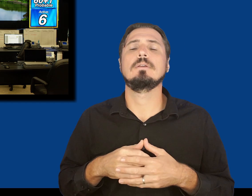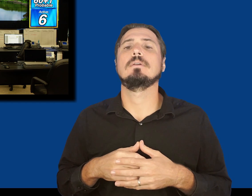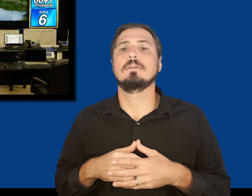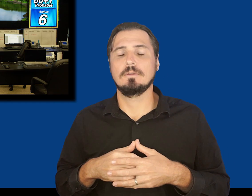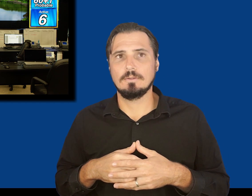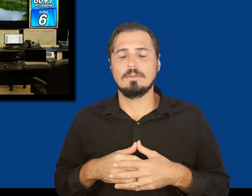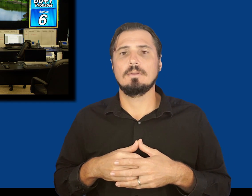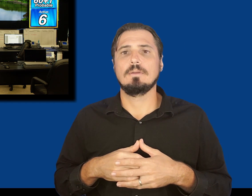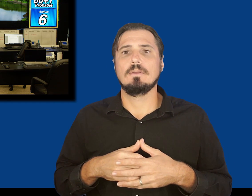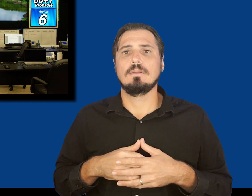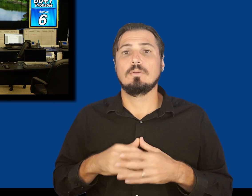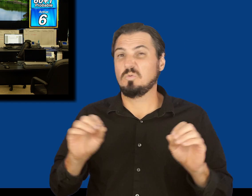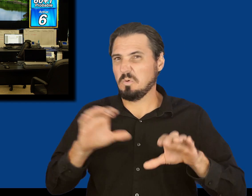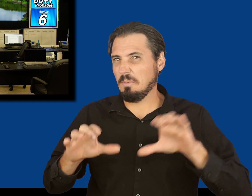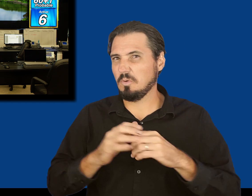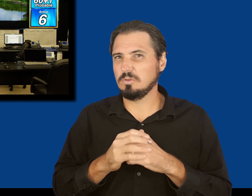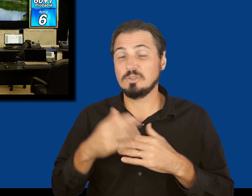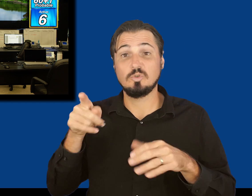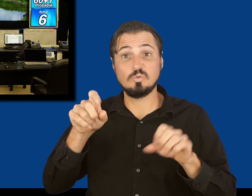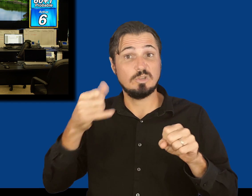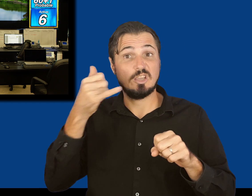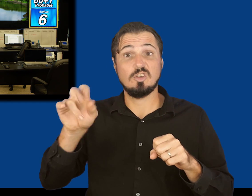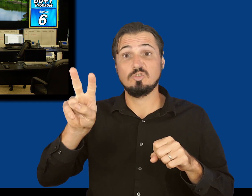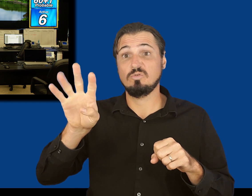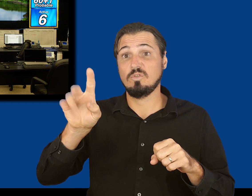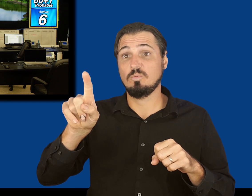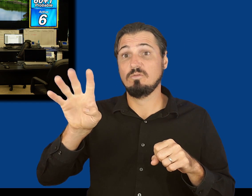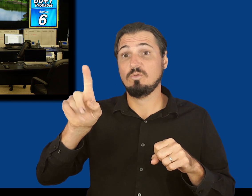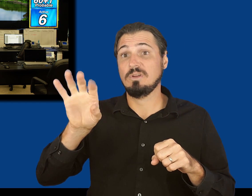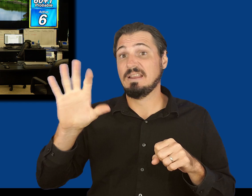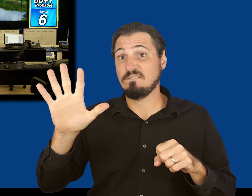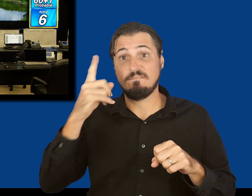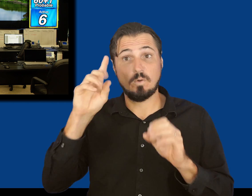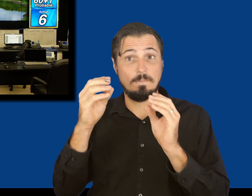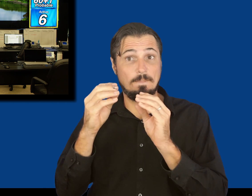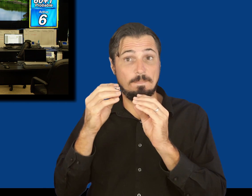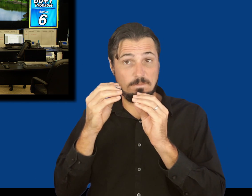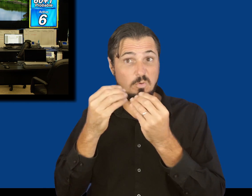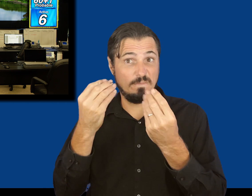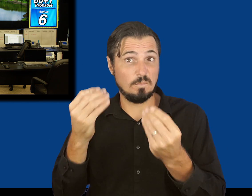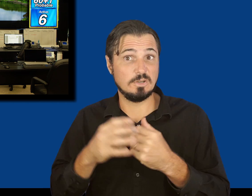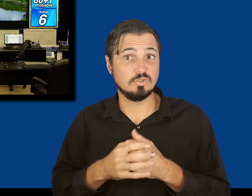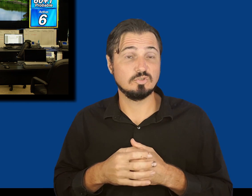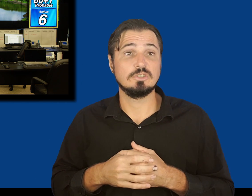but not individuals. Please call 241 4195 and your information will be forwarded